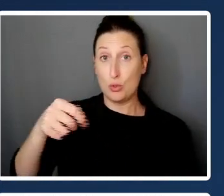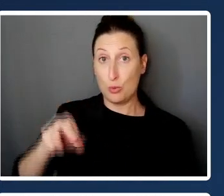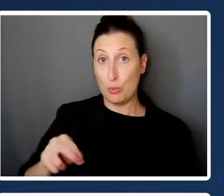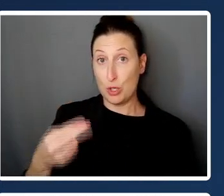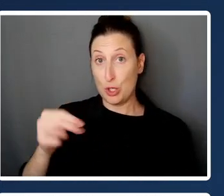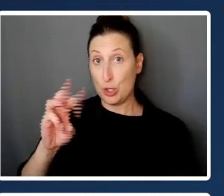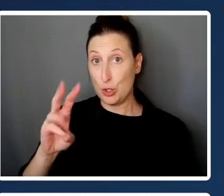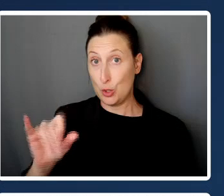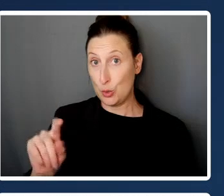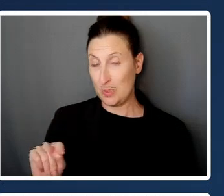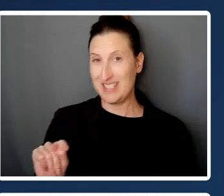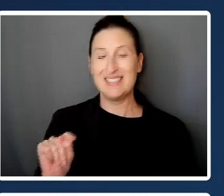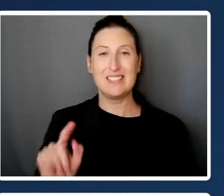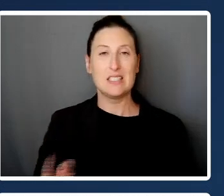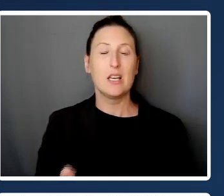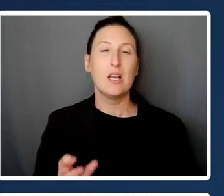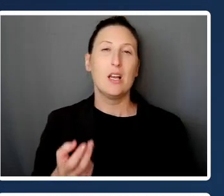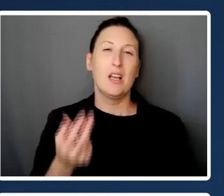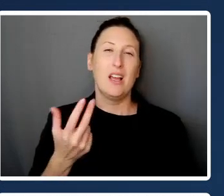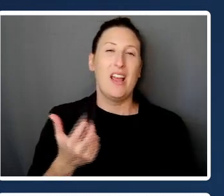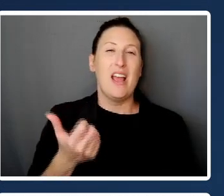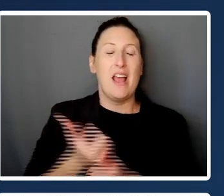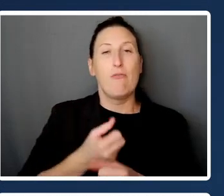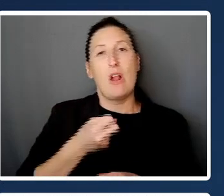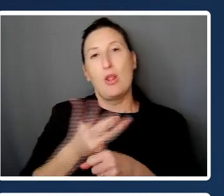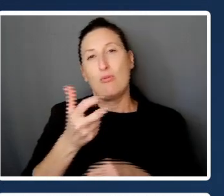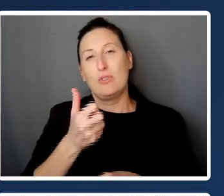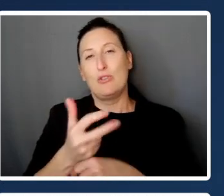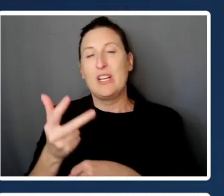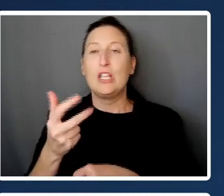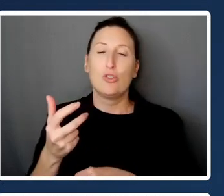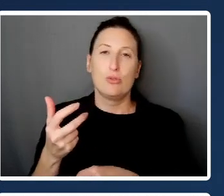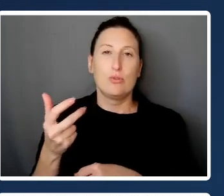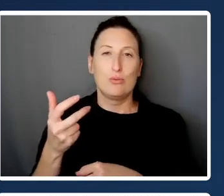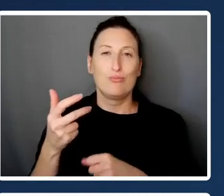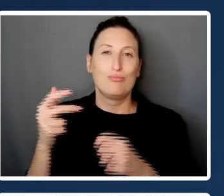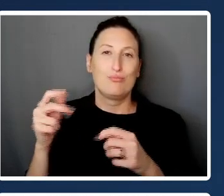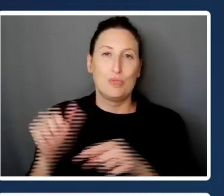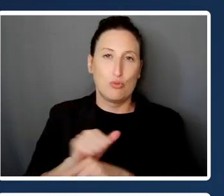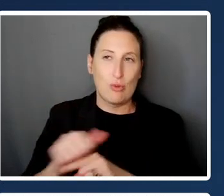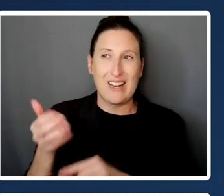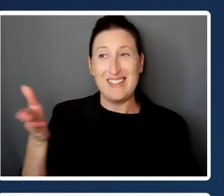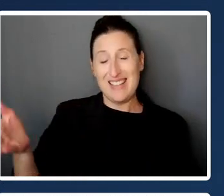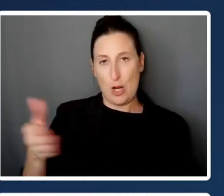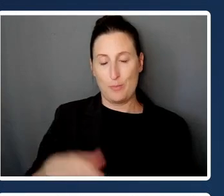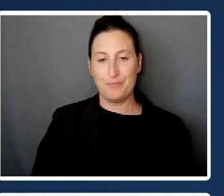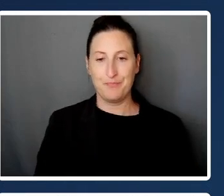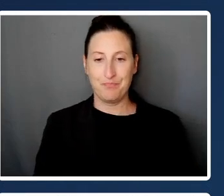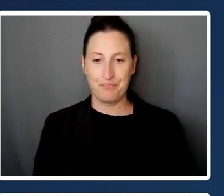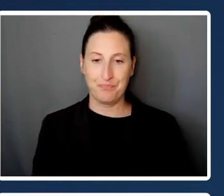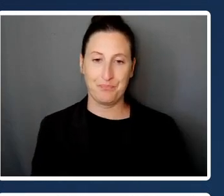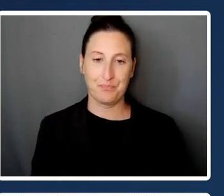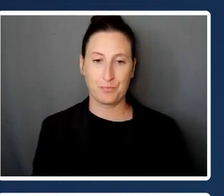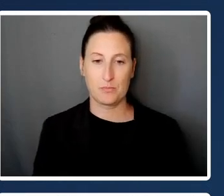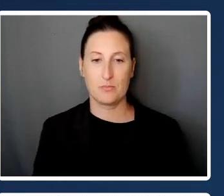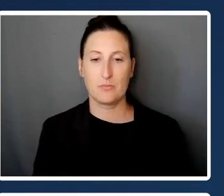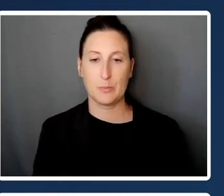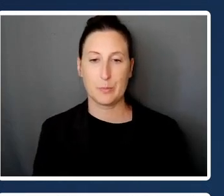we'll be traveling to see that exhibit there, which is really exciting. Next slide, please.